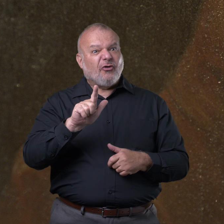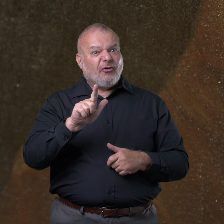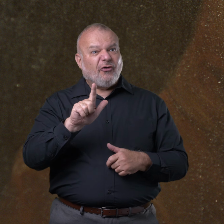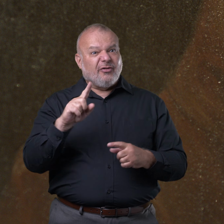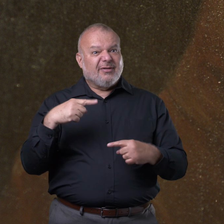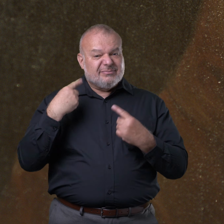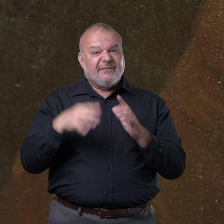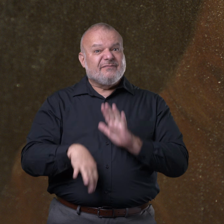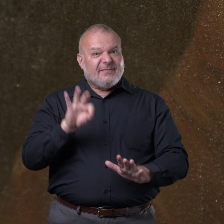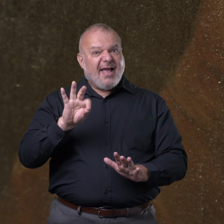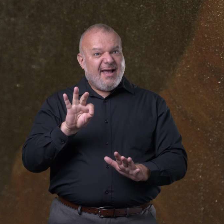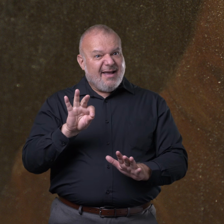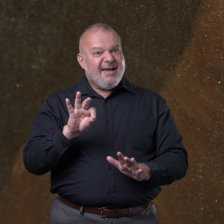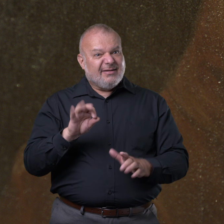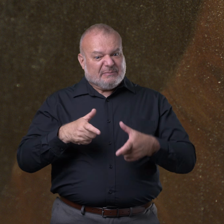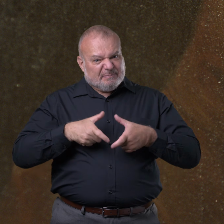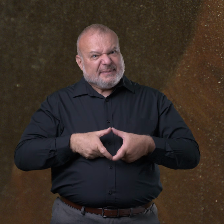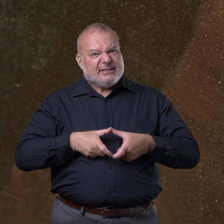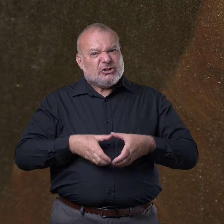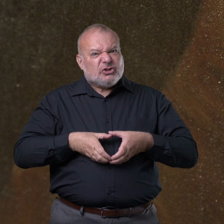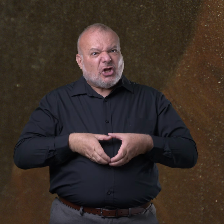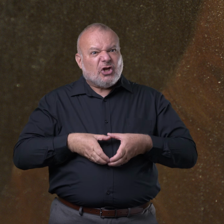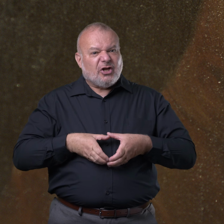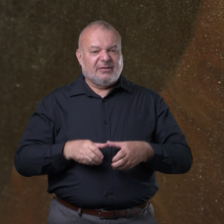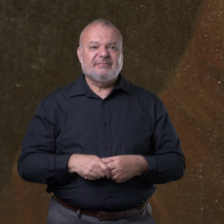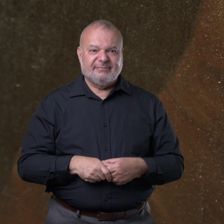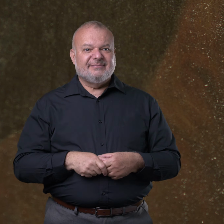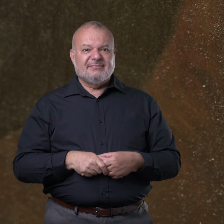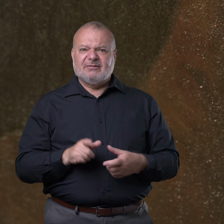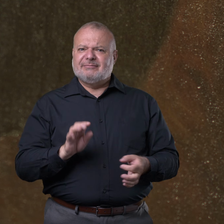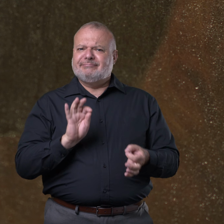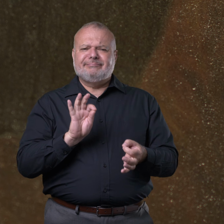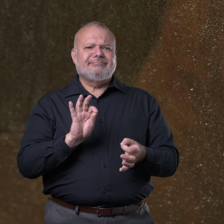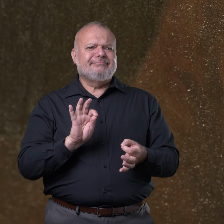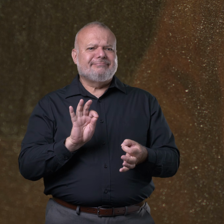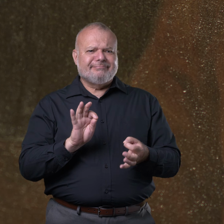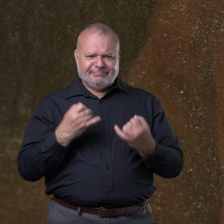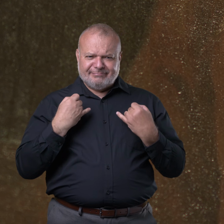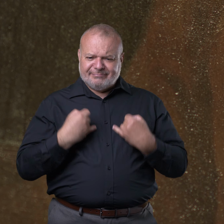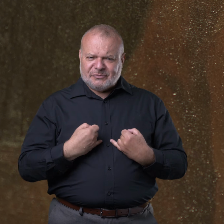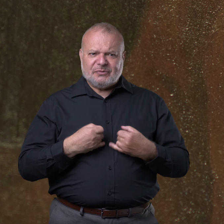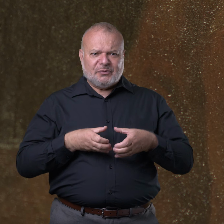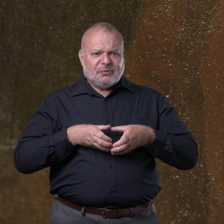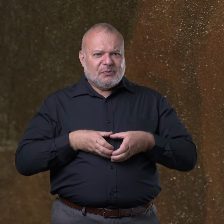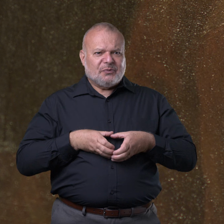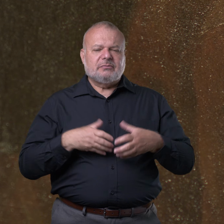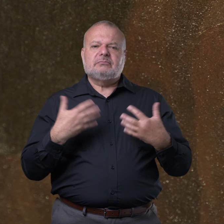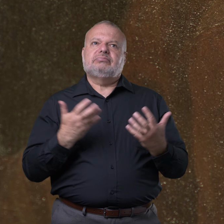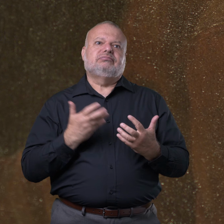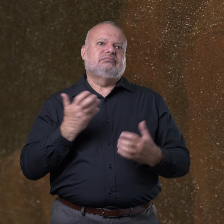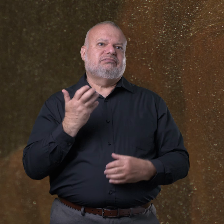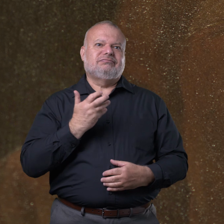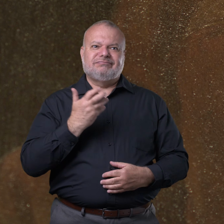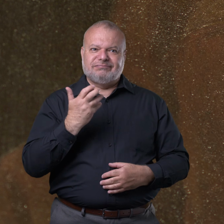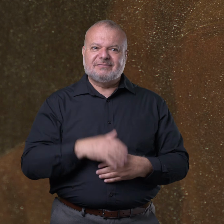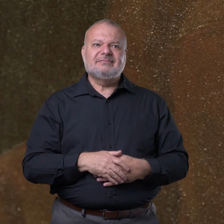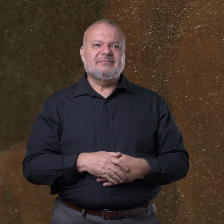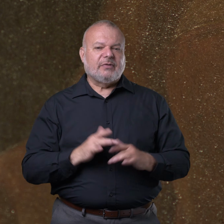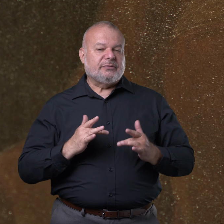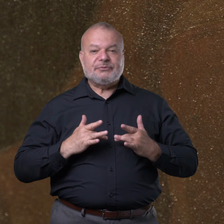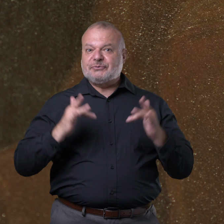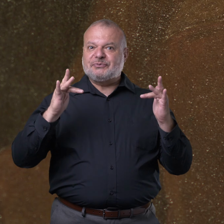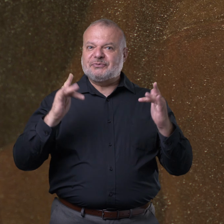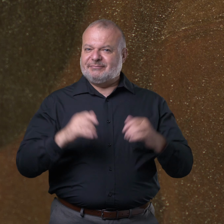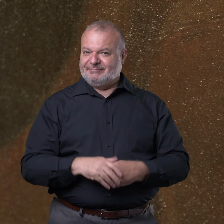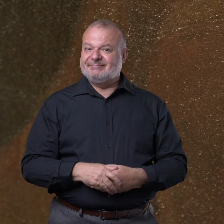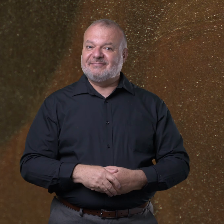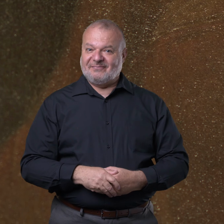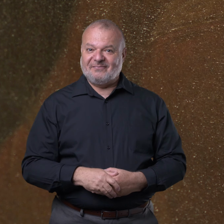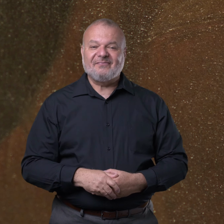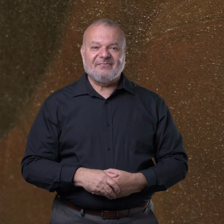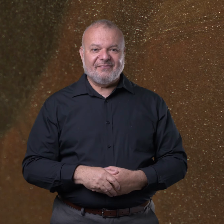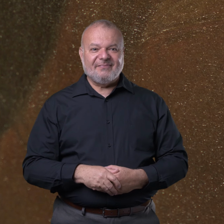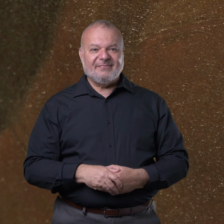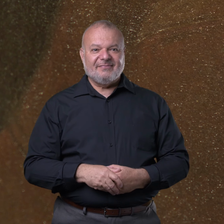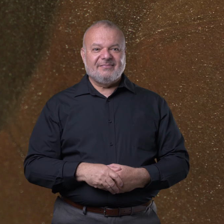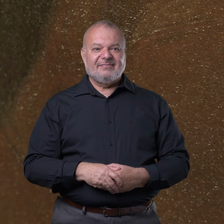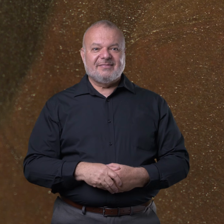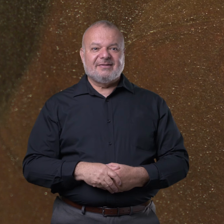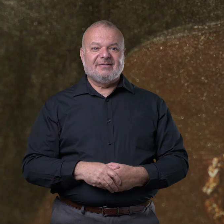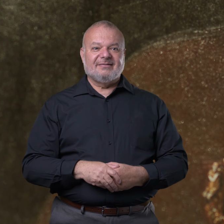the largest pearl ever discovered,